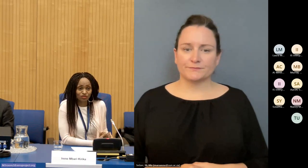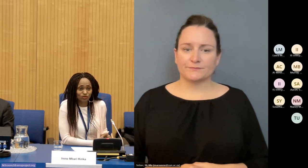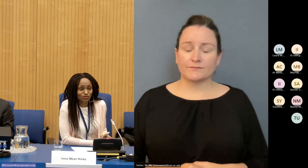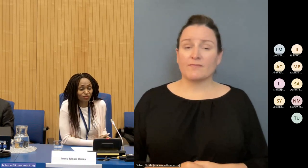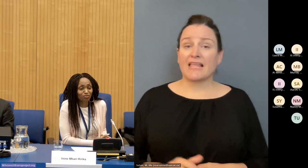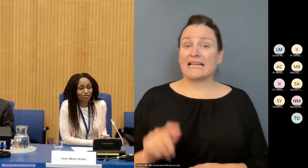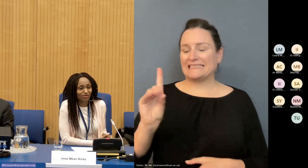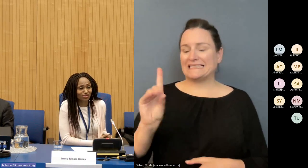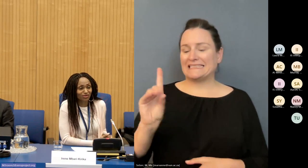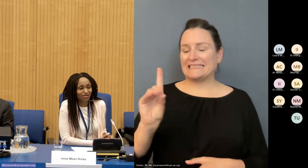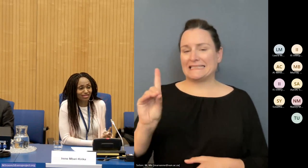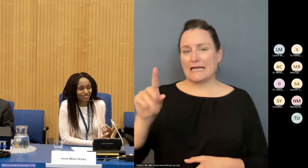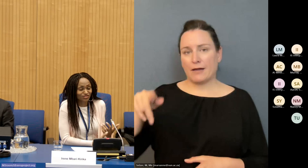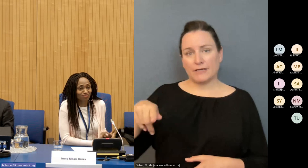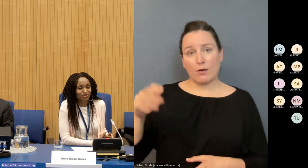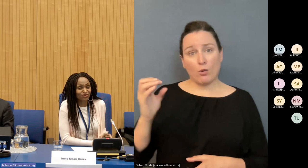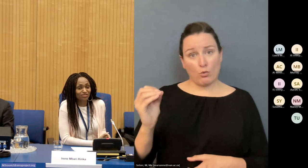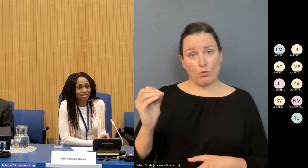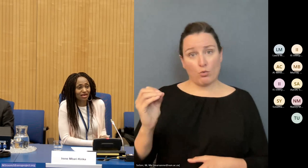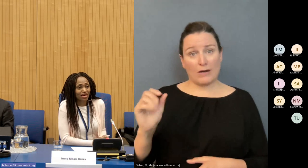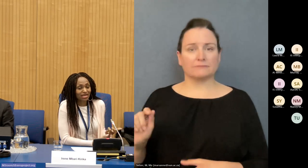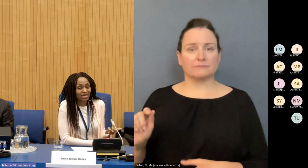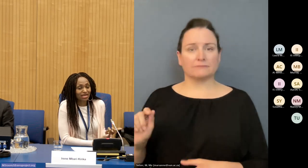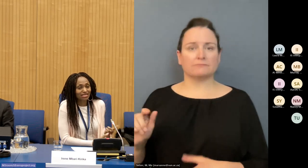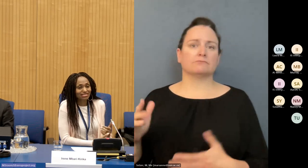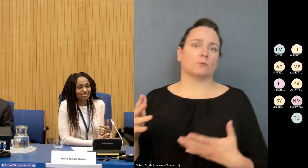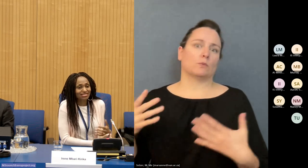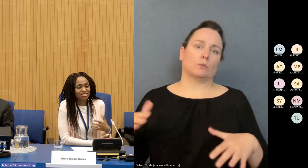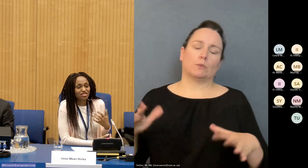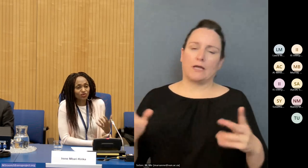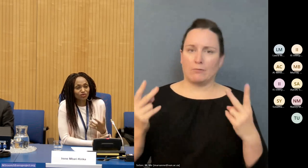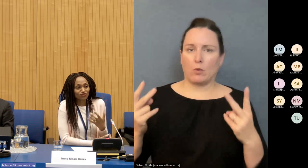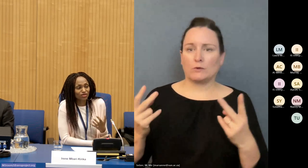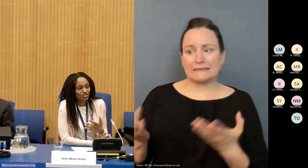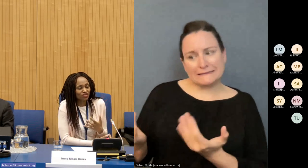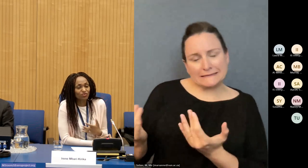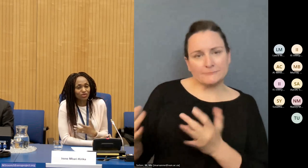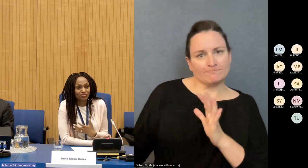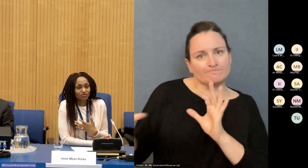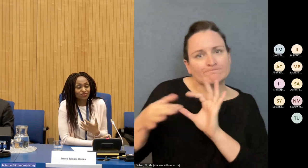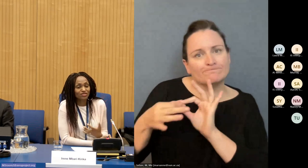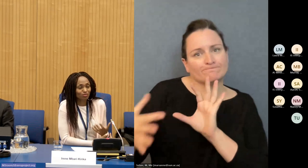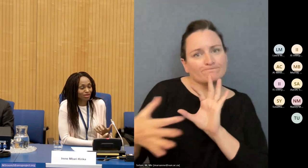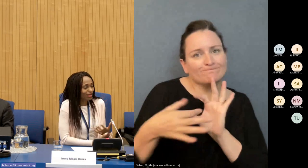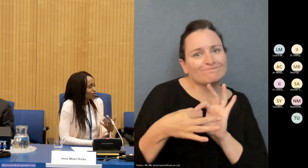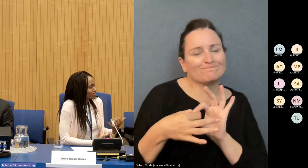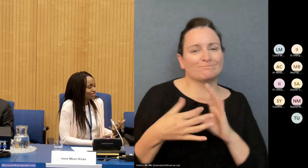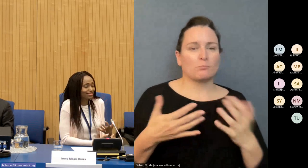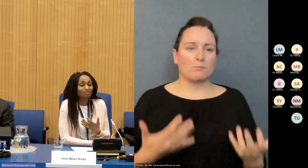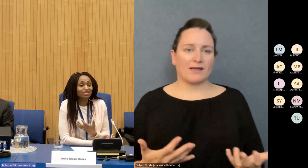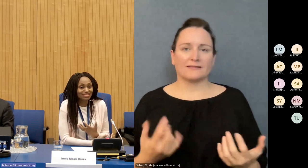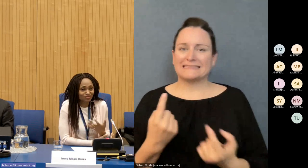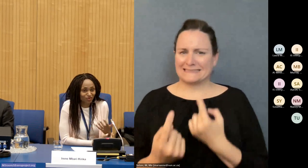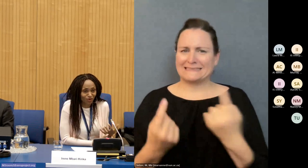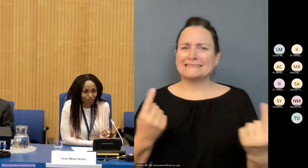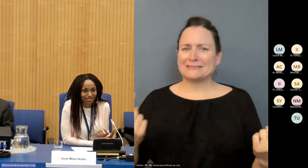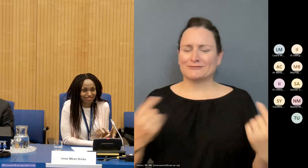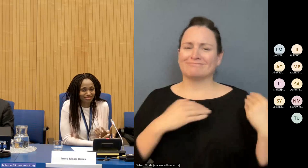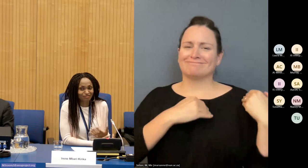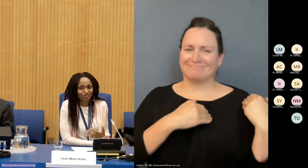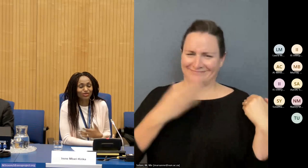it's important to involve them but there is a role for all of us. Disability is very complex, you